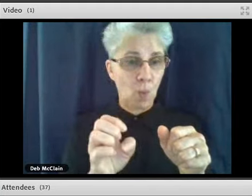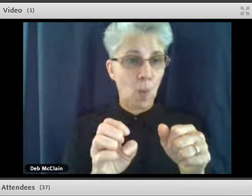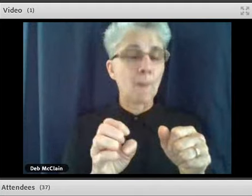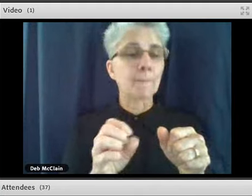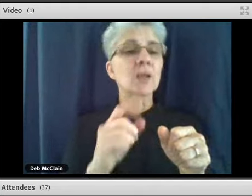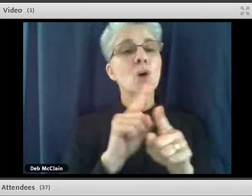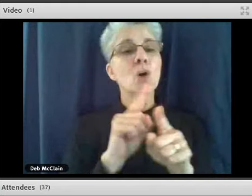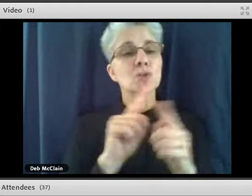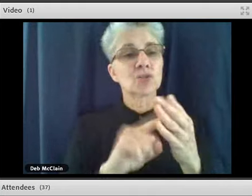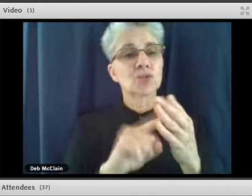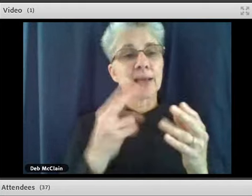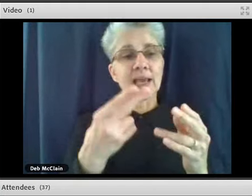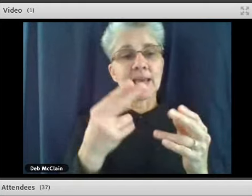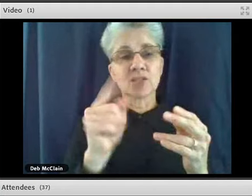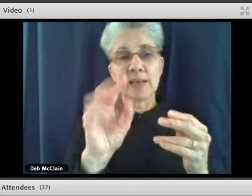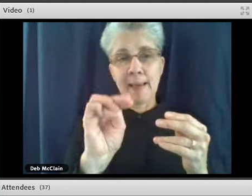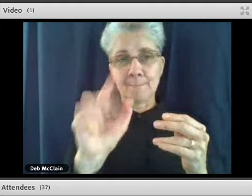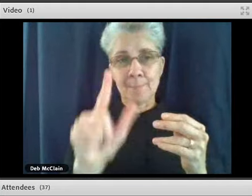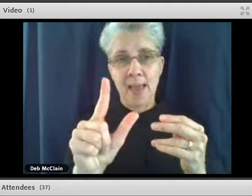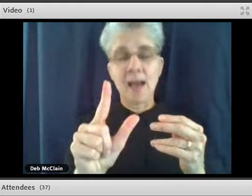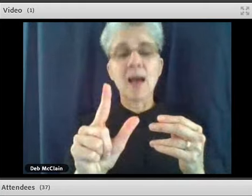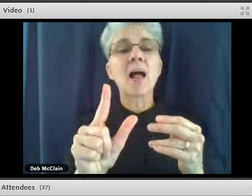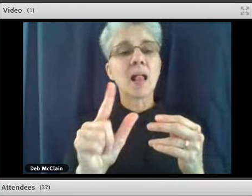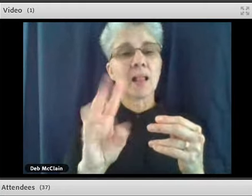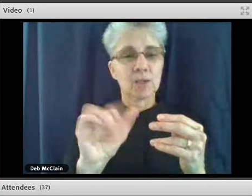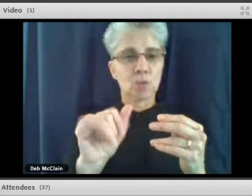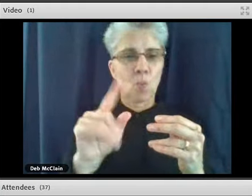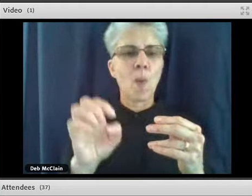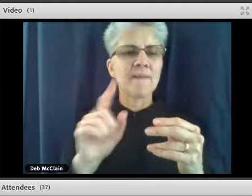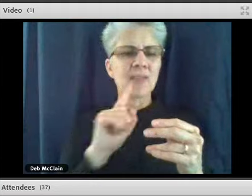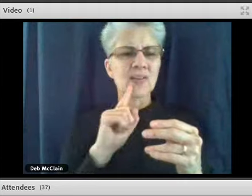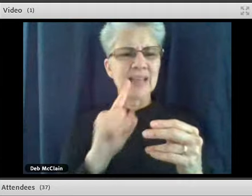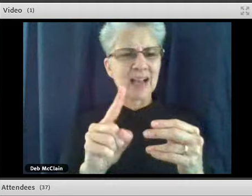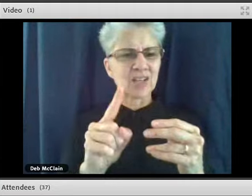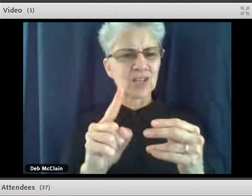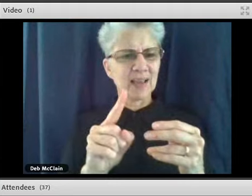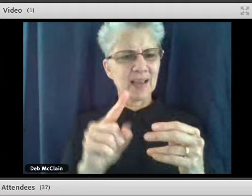in Chrome and Internet Explorer. Again, you can check your HTML in the WAVE.